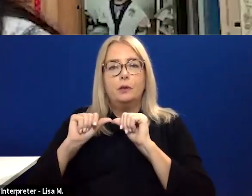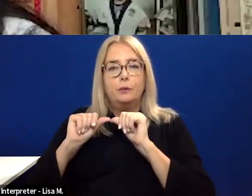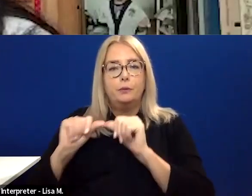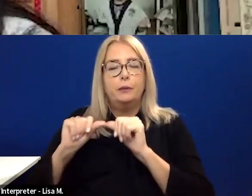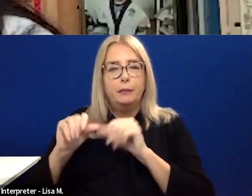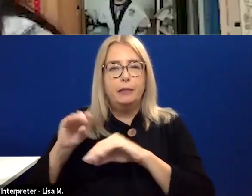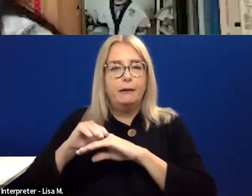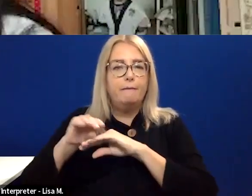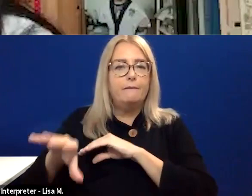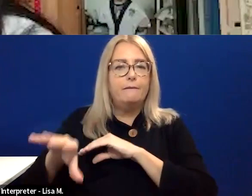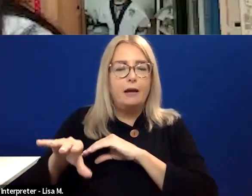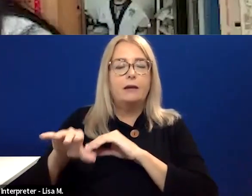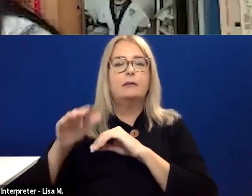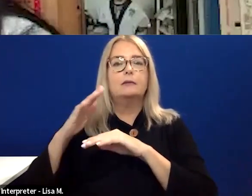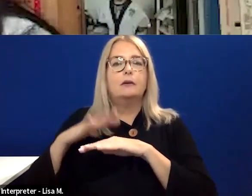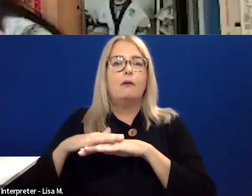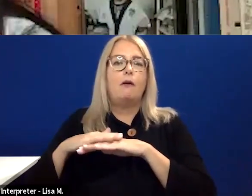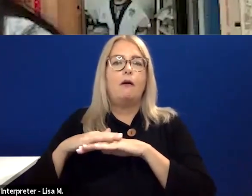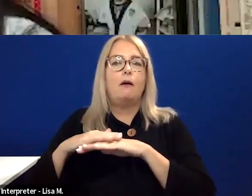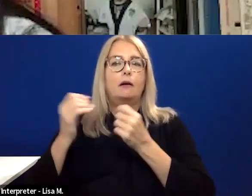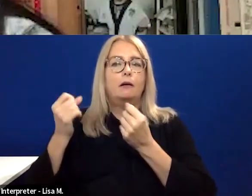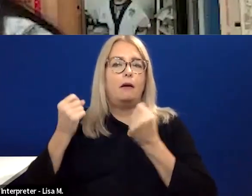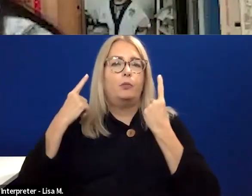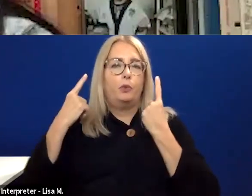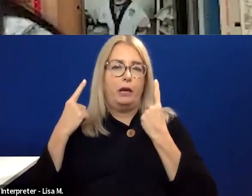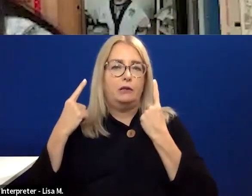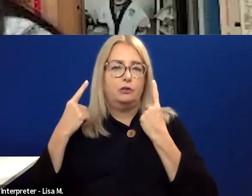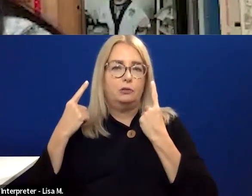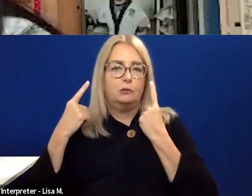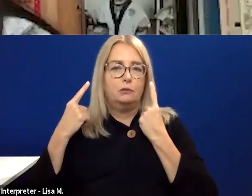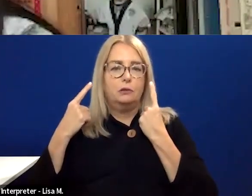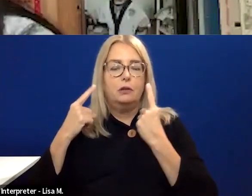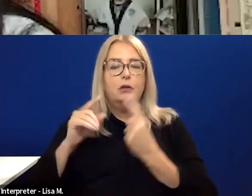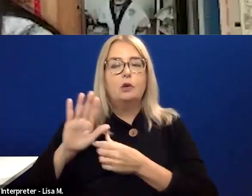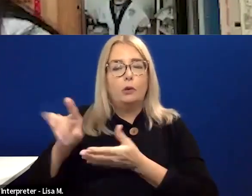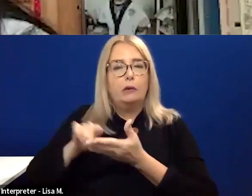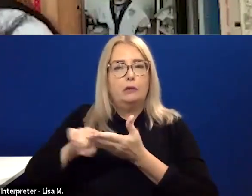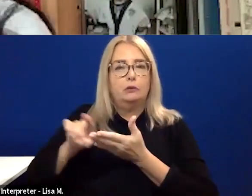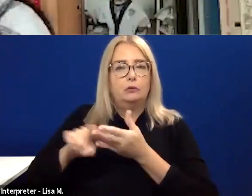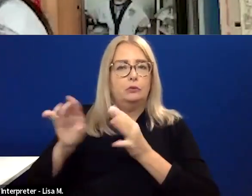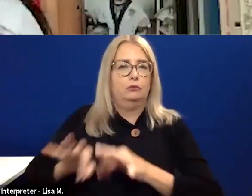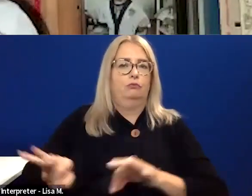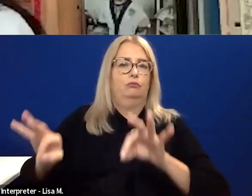that other research hasn't so I think he's on to something really important there I also often get